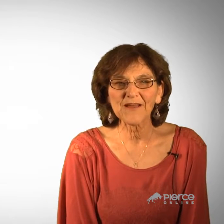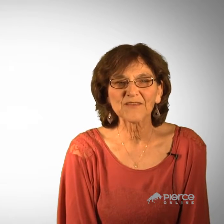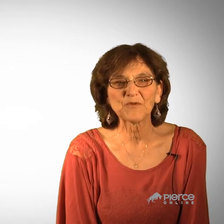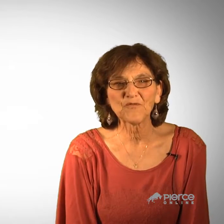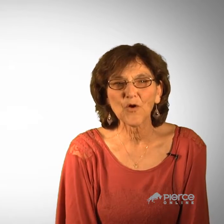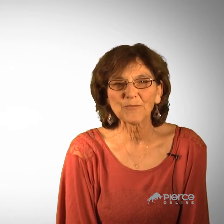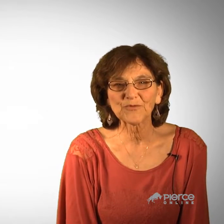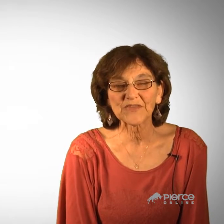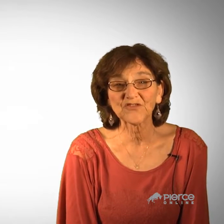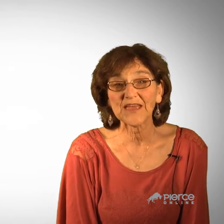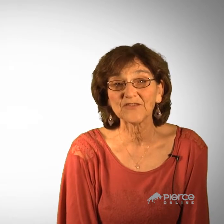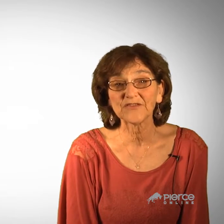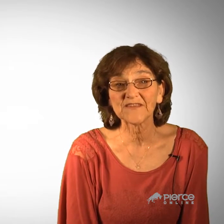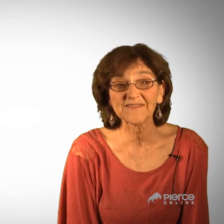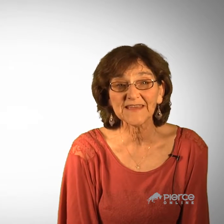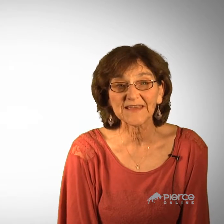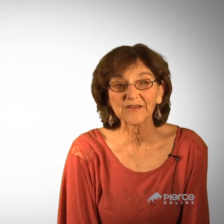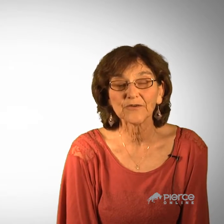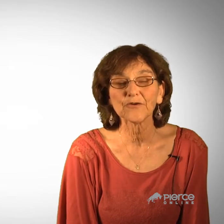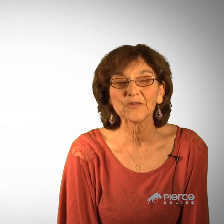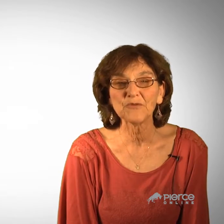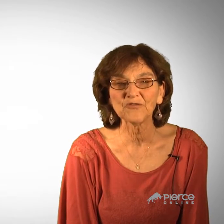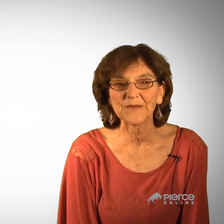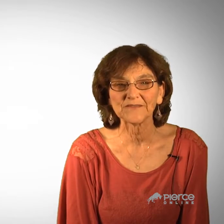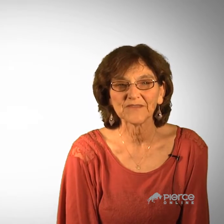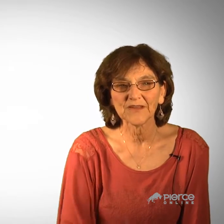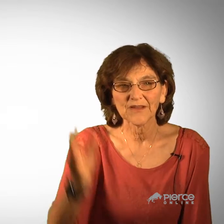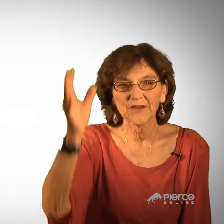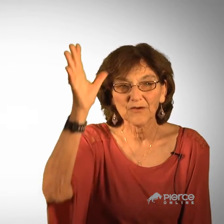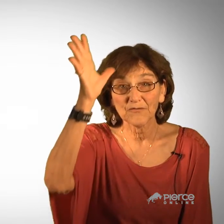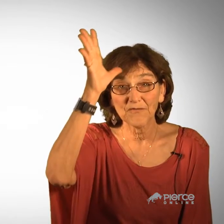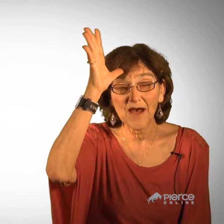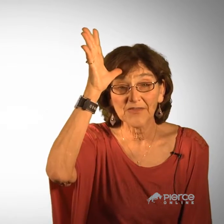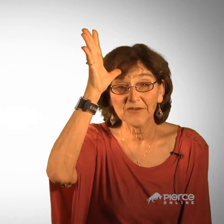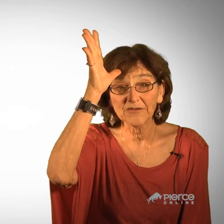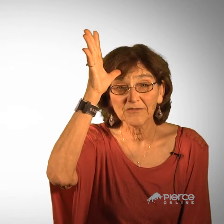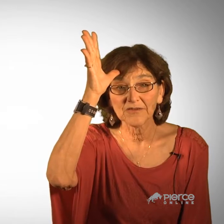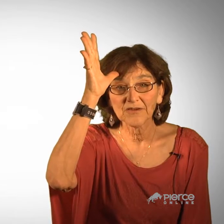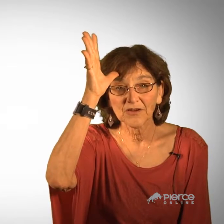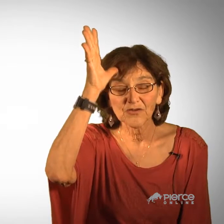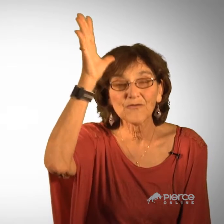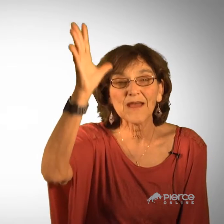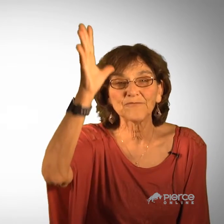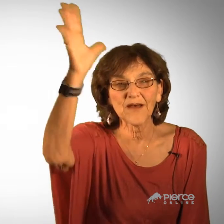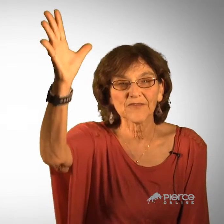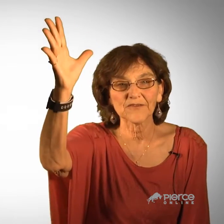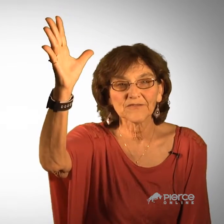has been formed with a change in the SIG or the movement. FATHER GRANDFATHER